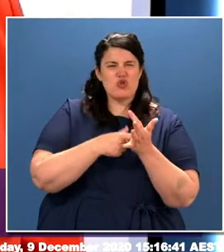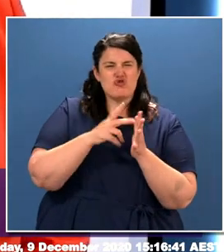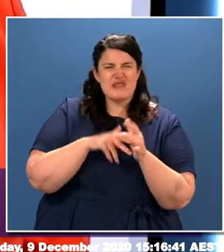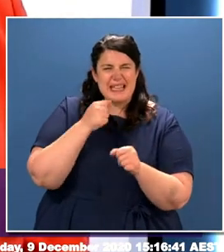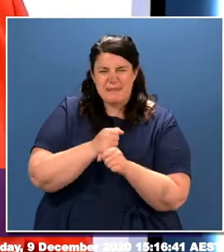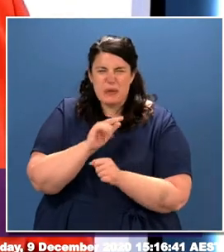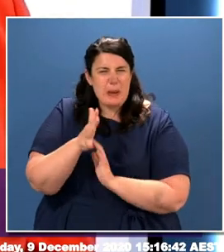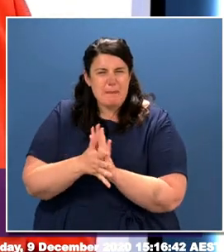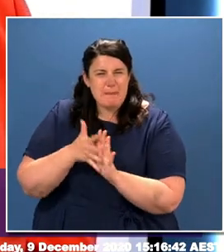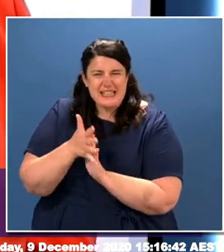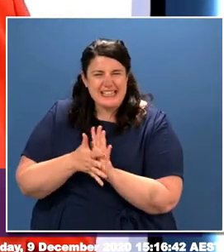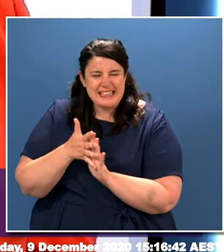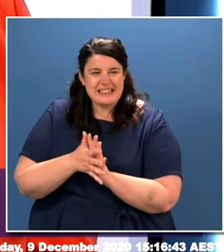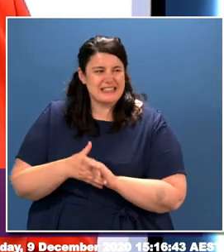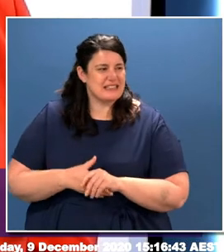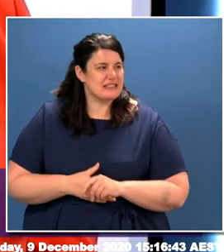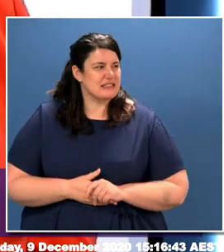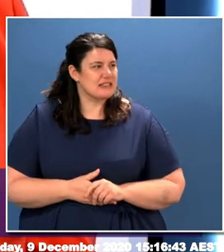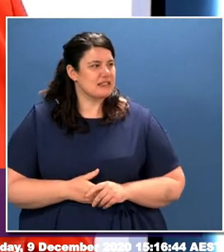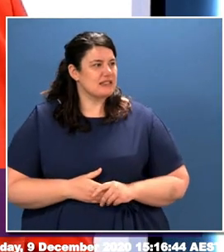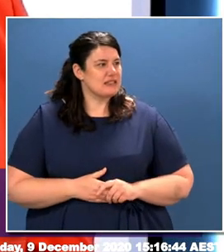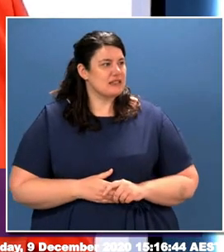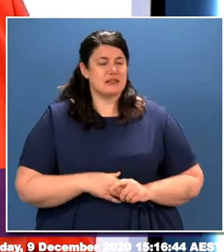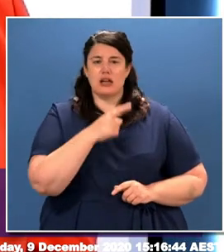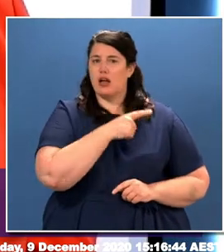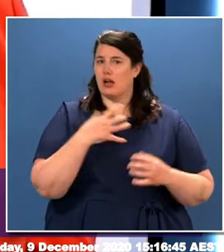Actually called creaming packing usually is... I'm sorry, can I just interrupt?